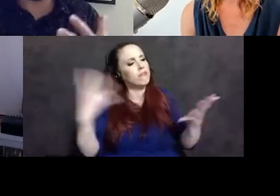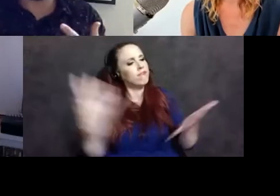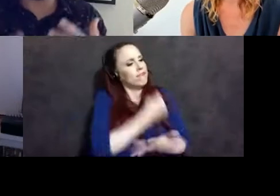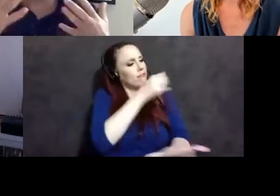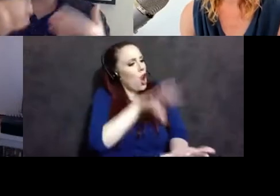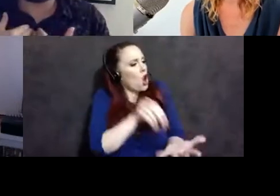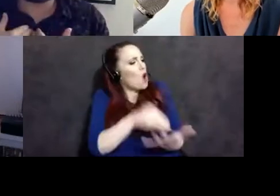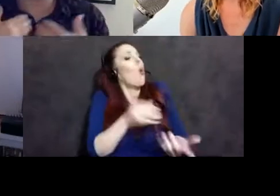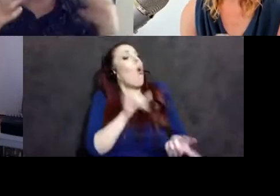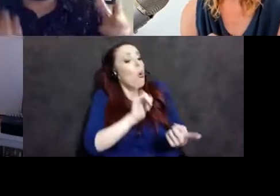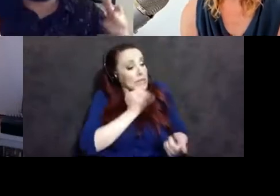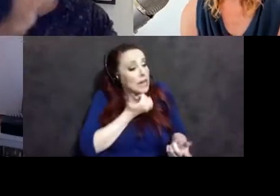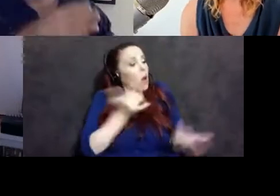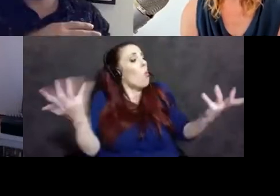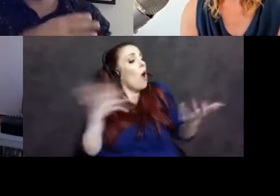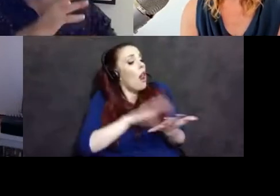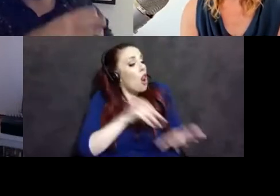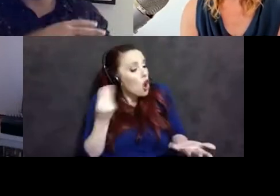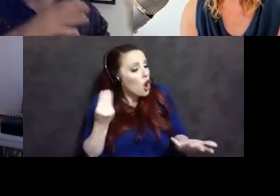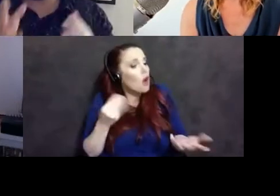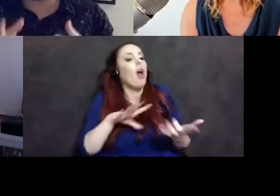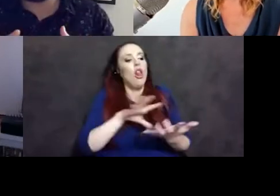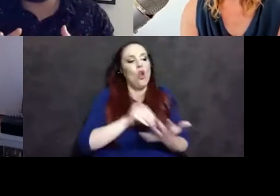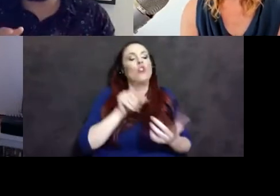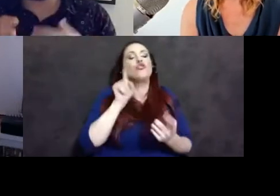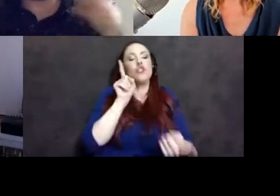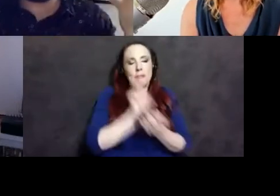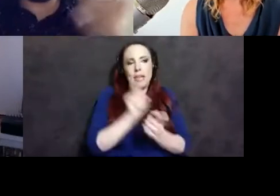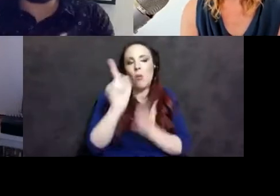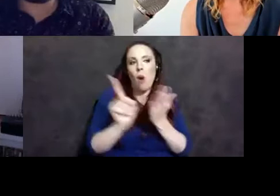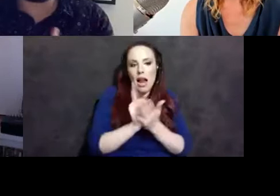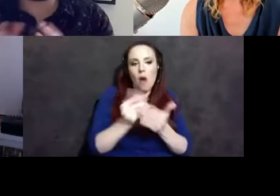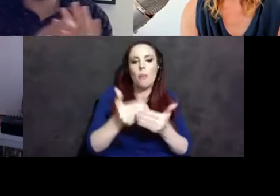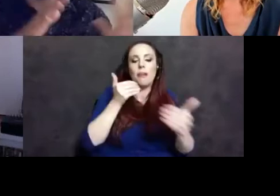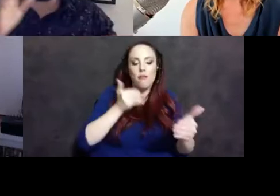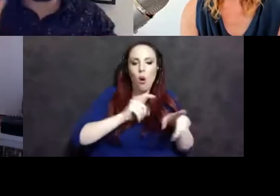Oh, we learned that we should meet up one hour before a call with the client so everyone